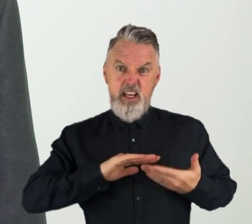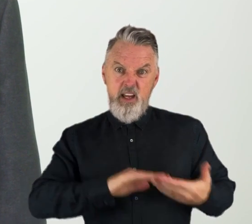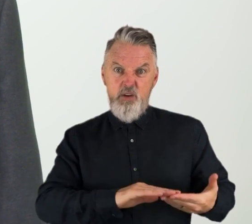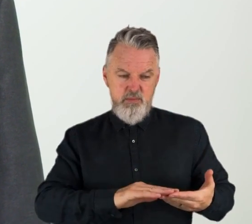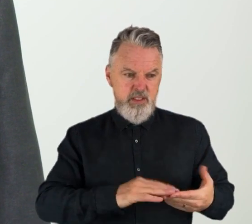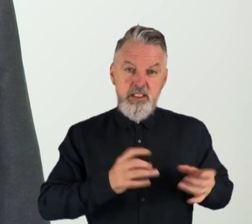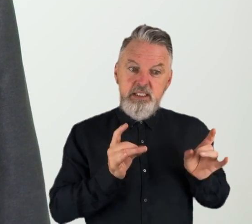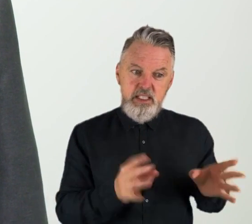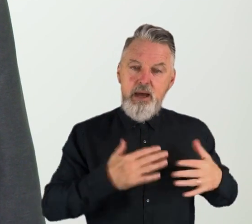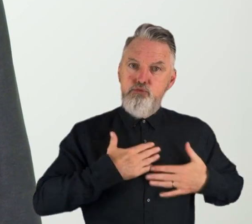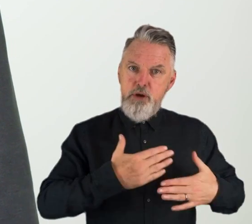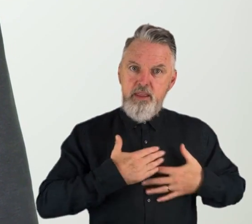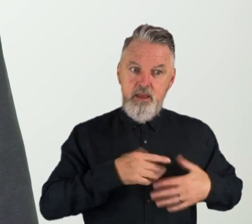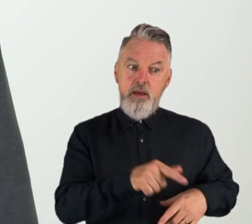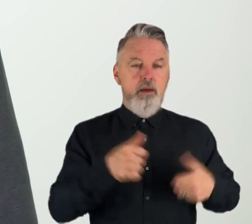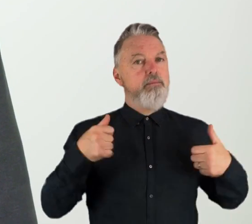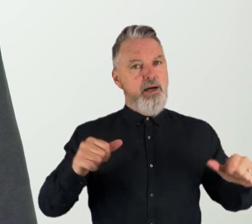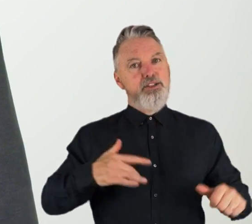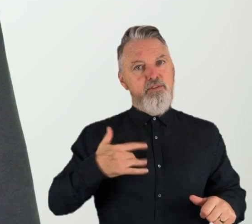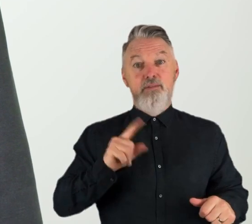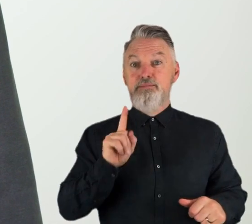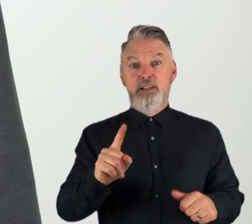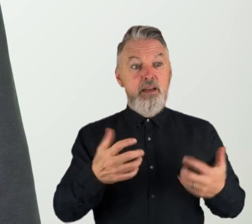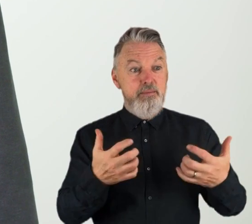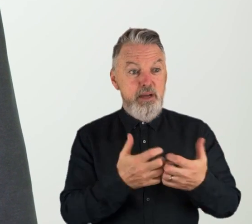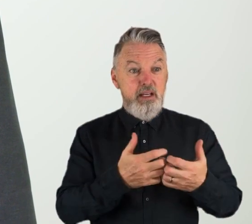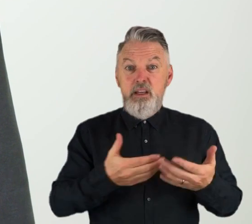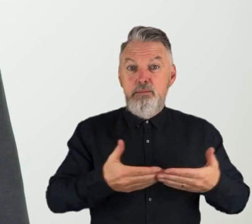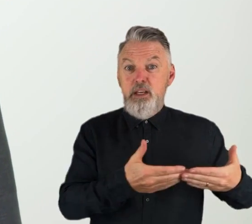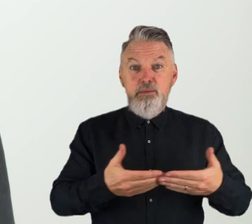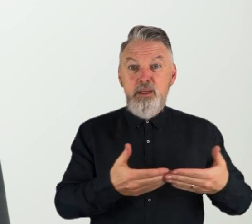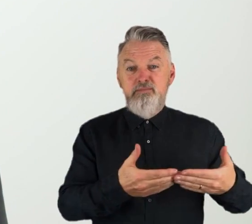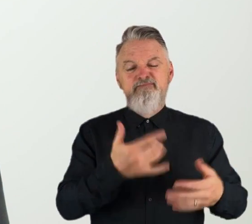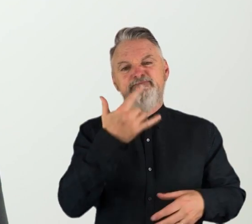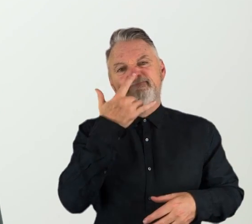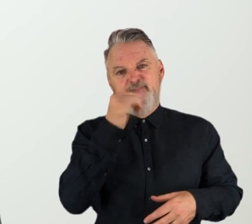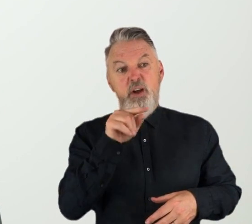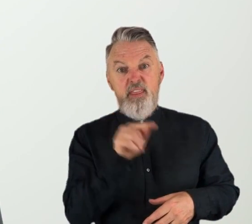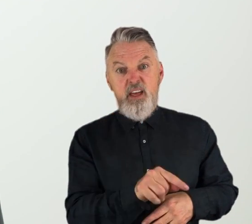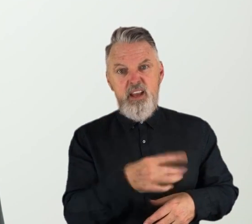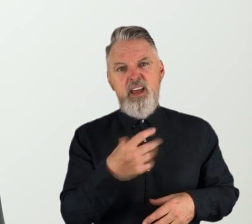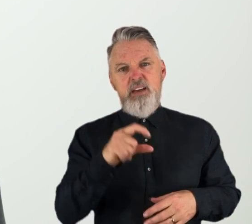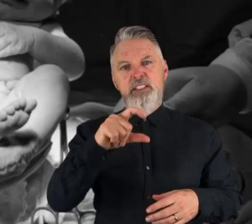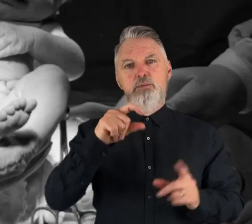David survived, but like many preterm infants, he was left with Cerebal Palsy. a lifelong disability.